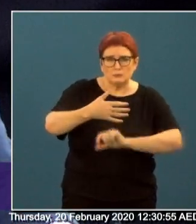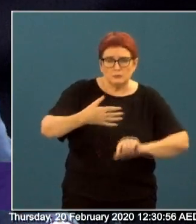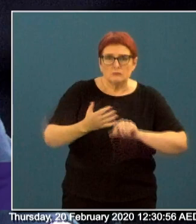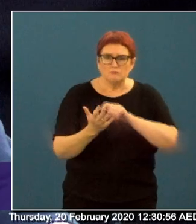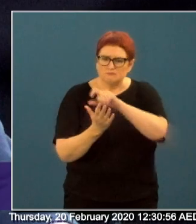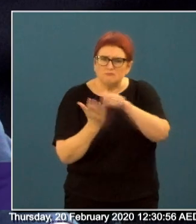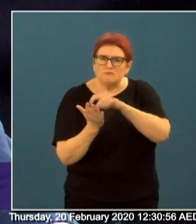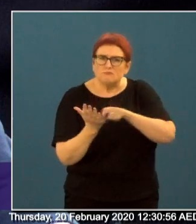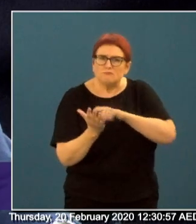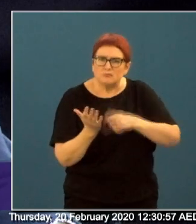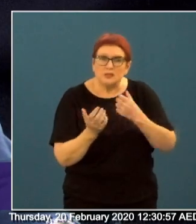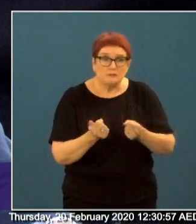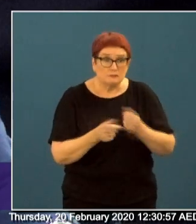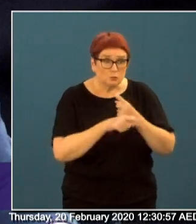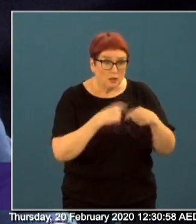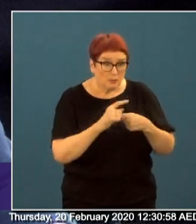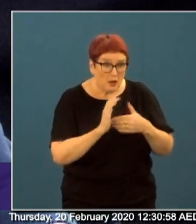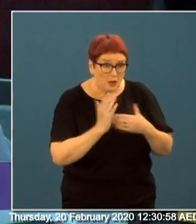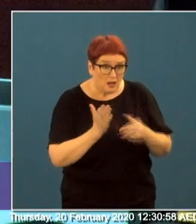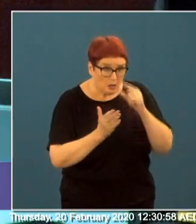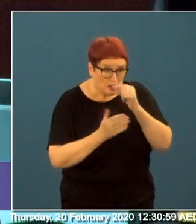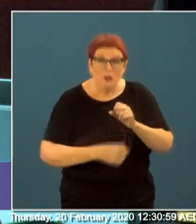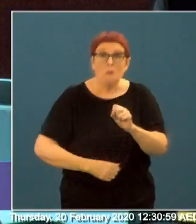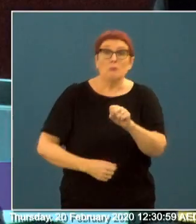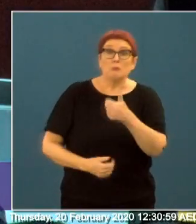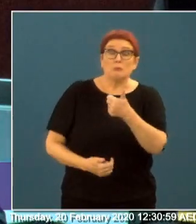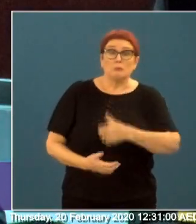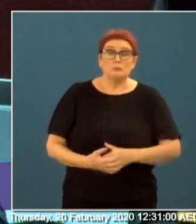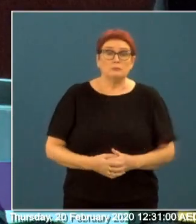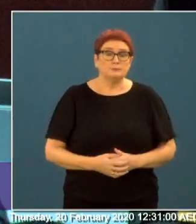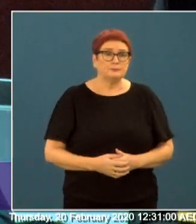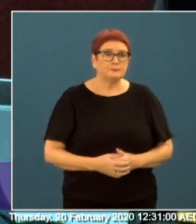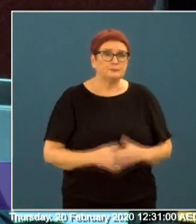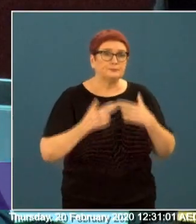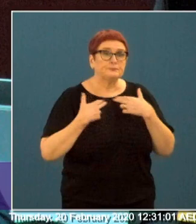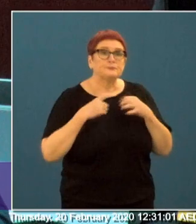If it's convenient, we can deal with that now. Yes. So this is the issue about the type of data